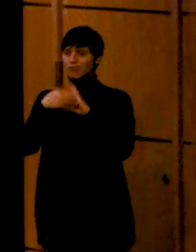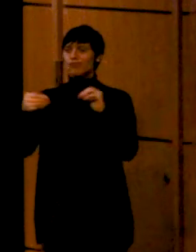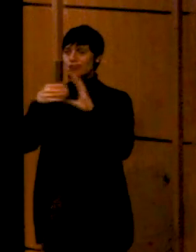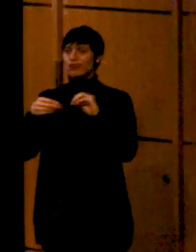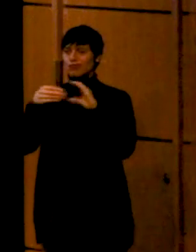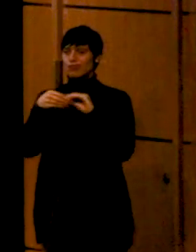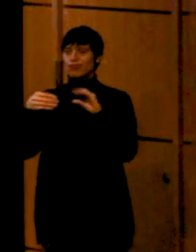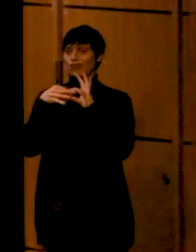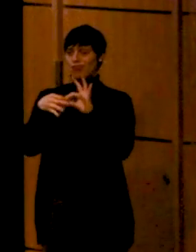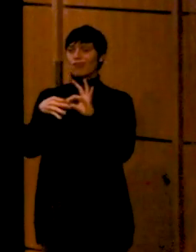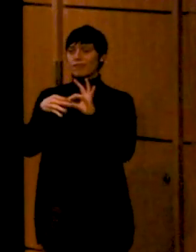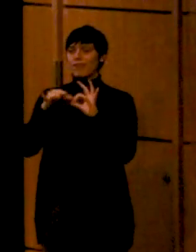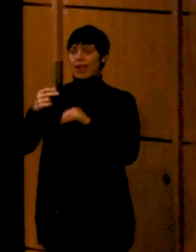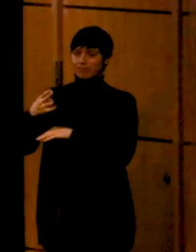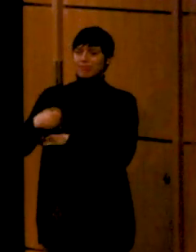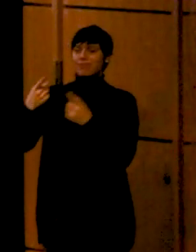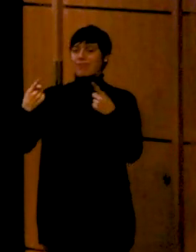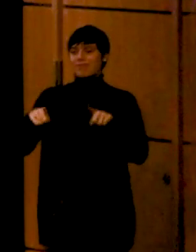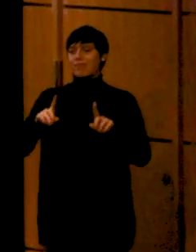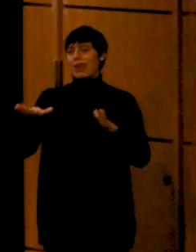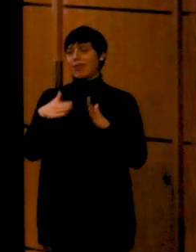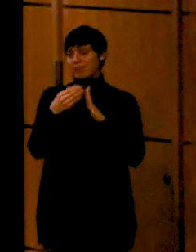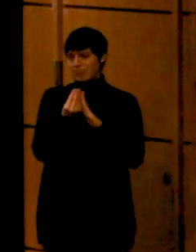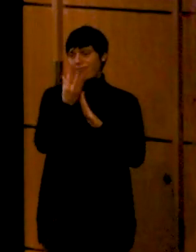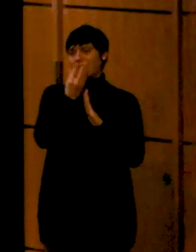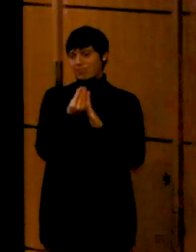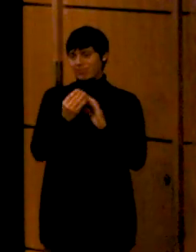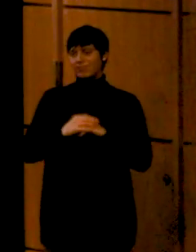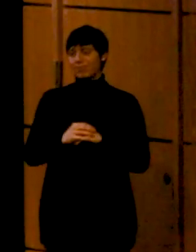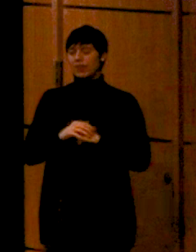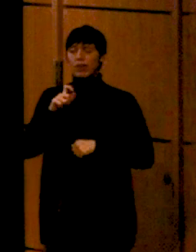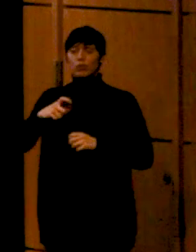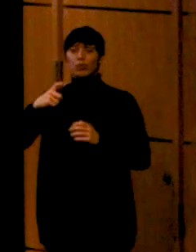A very special thank you to for the realization of this project is needed for the William